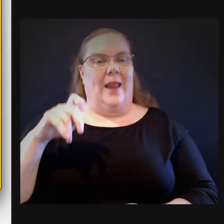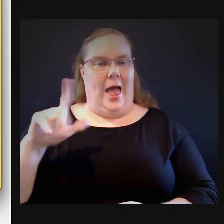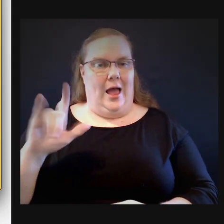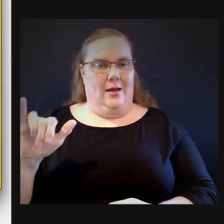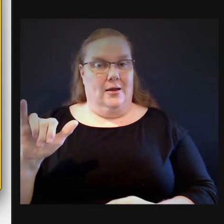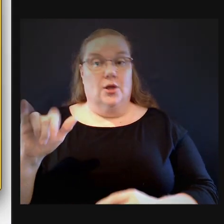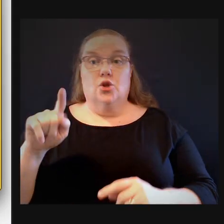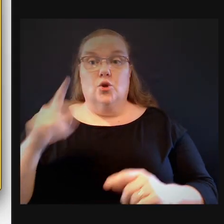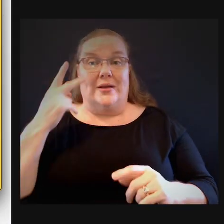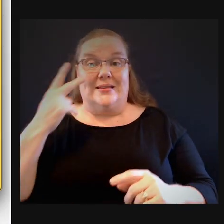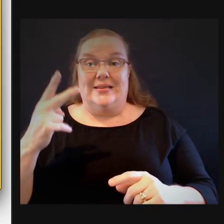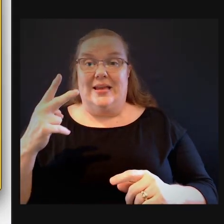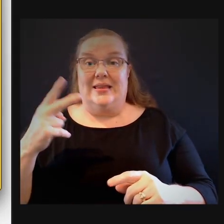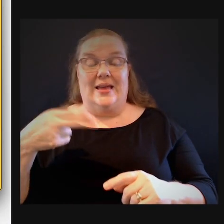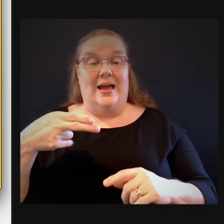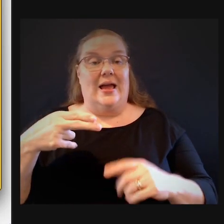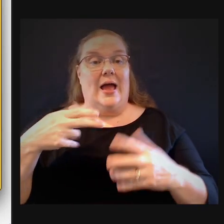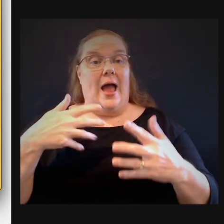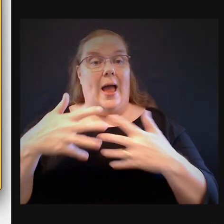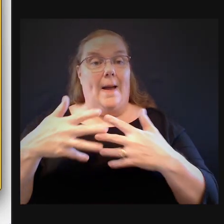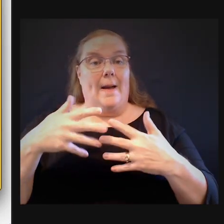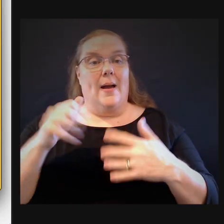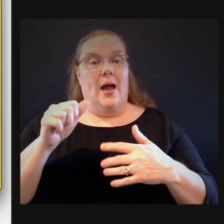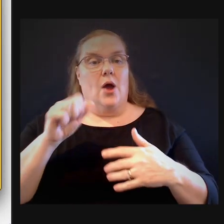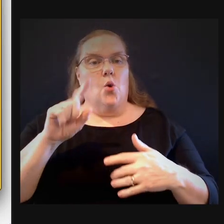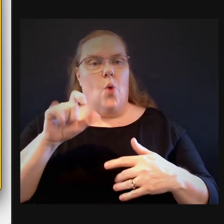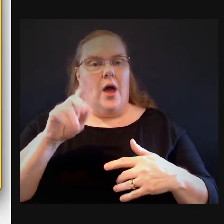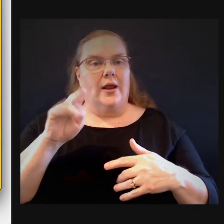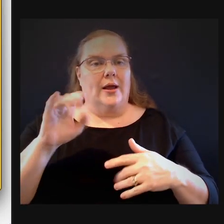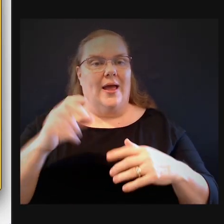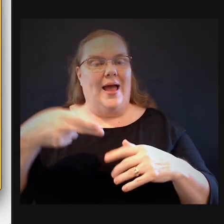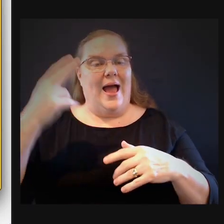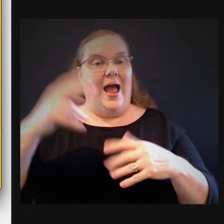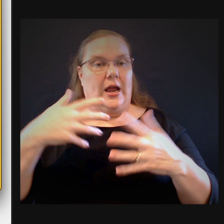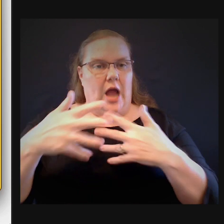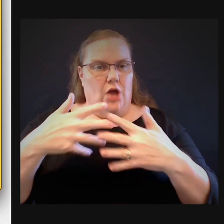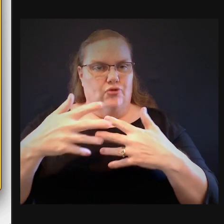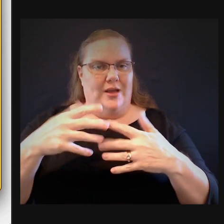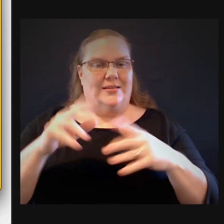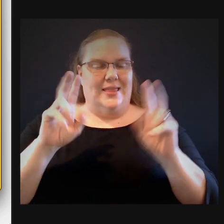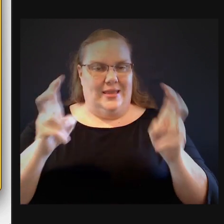the Aquatic high contrast theme show up in the Windows Settings application.